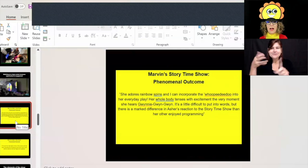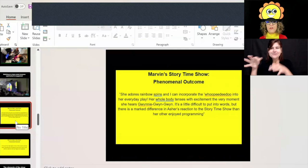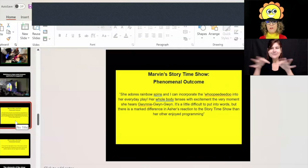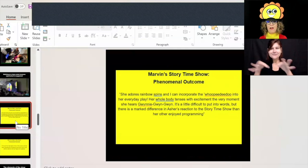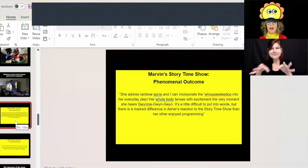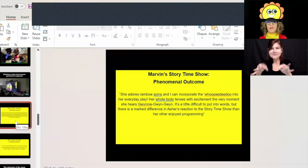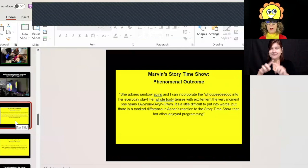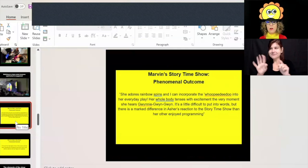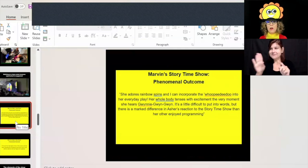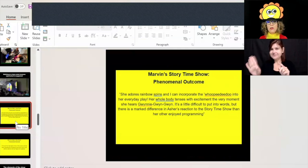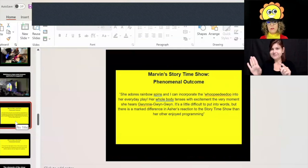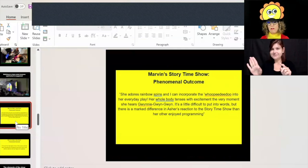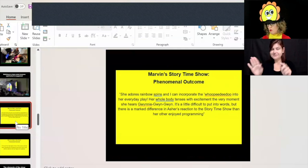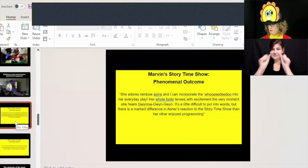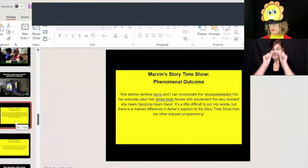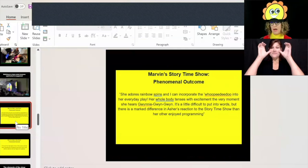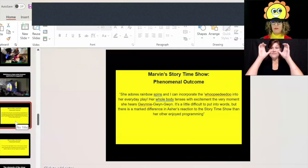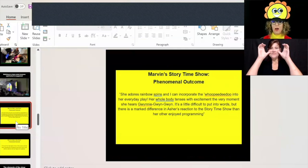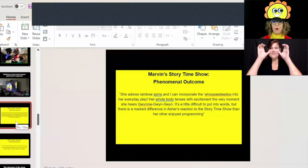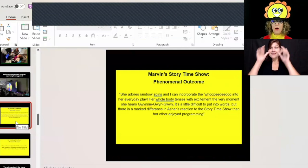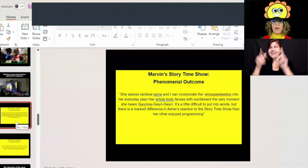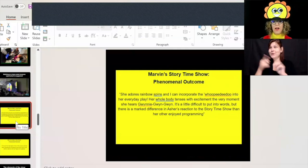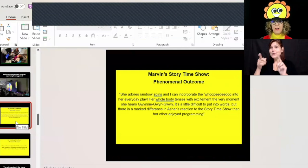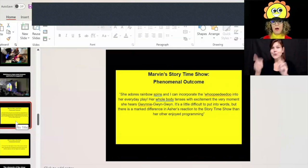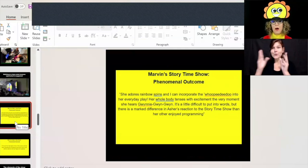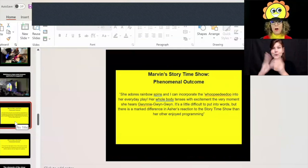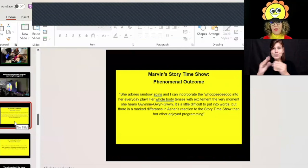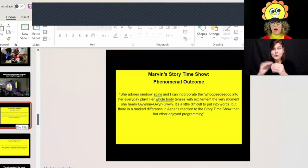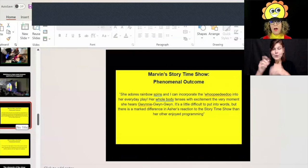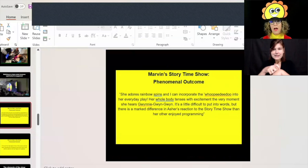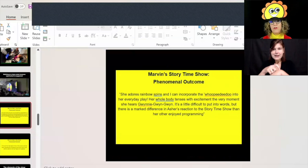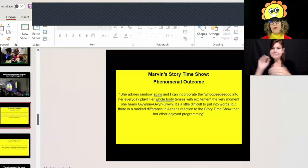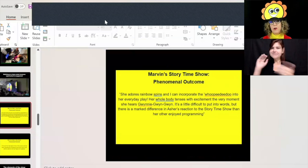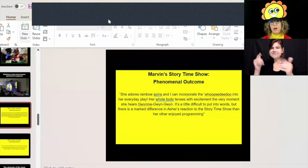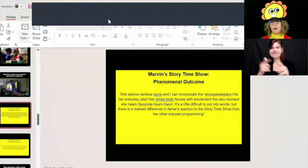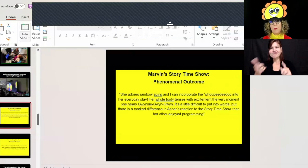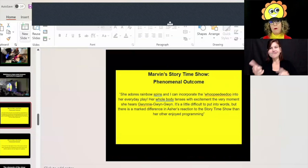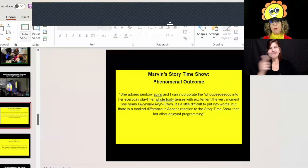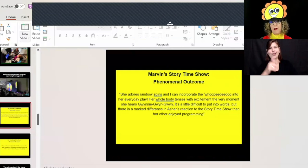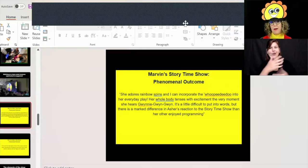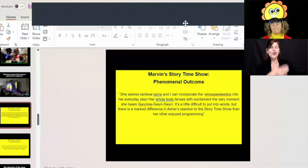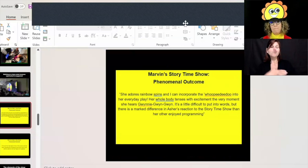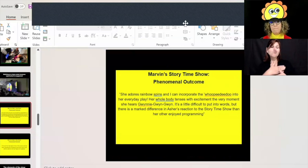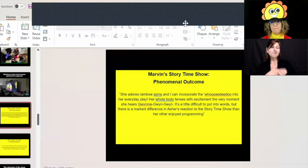in Asher's reaction to 'The Story Time Show' than her other enjoyed programming."